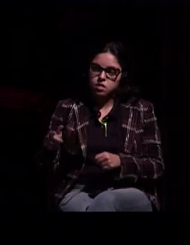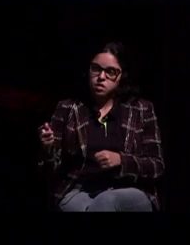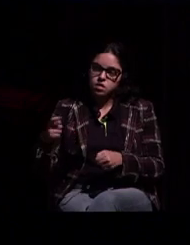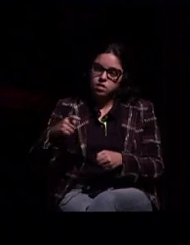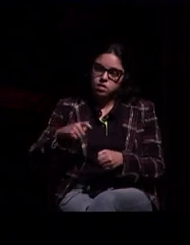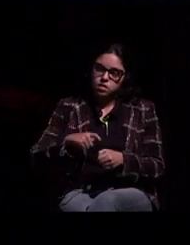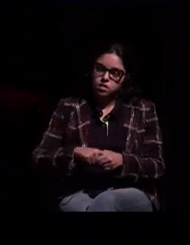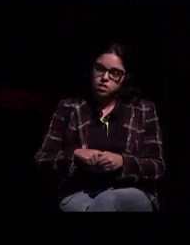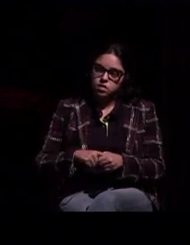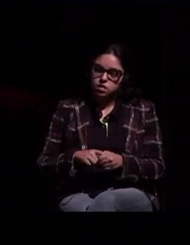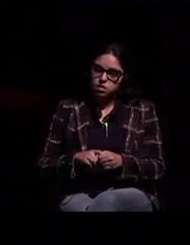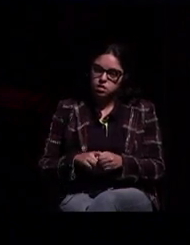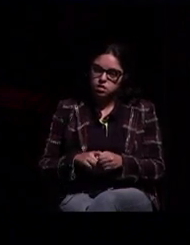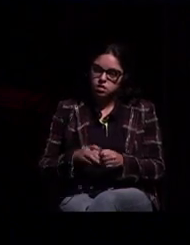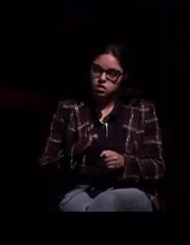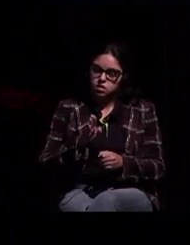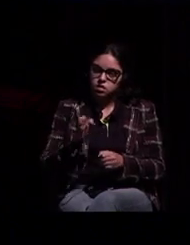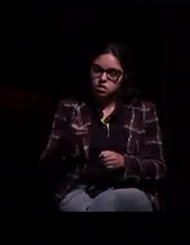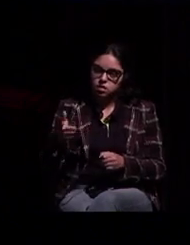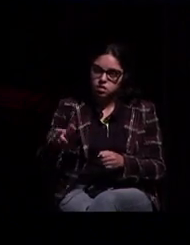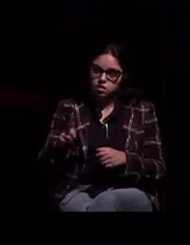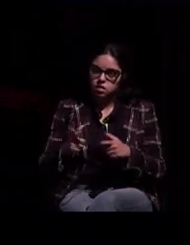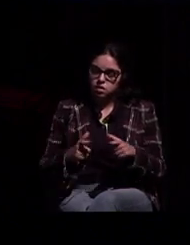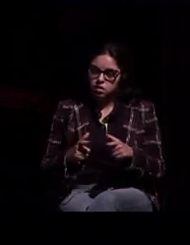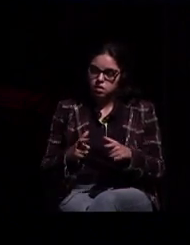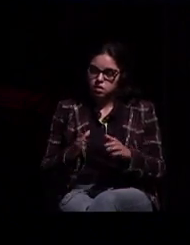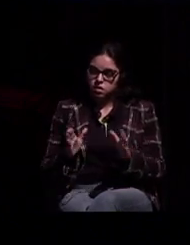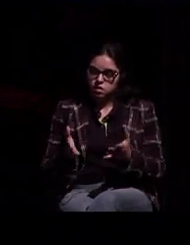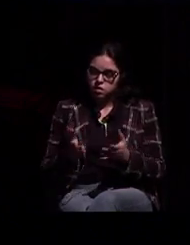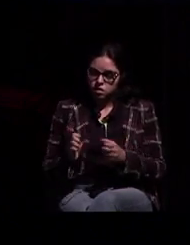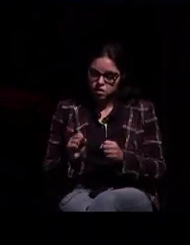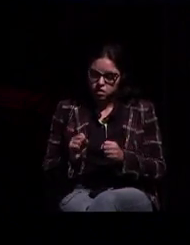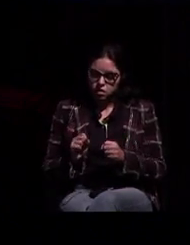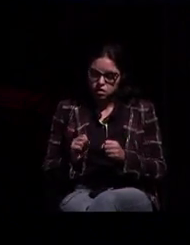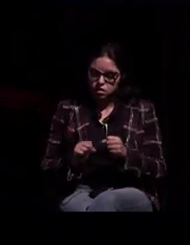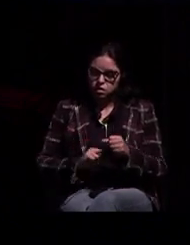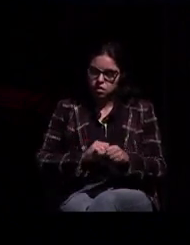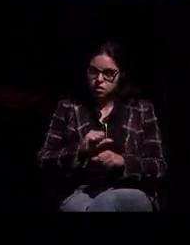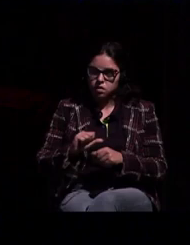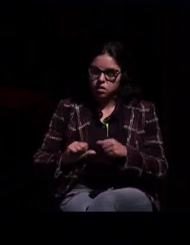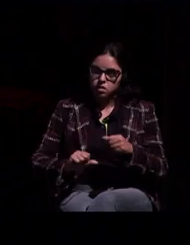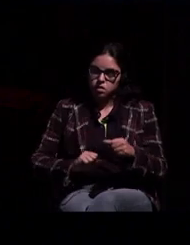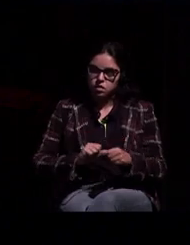Today it may be a chain hotel, tomorrow, be a funeral parlor if it proves more profitable. So,